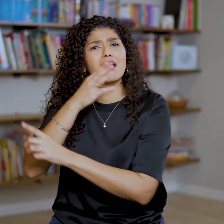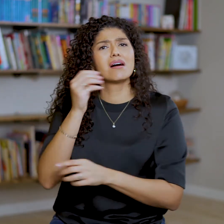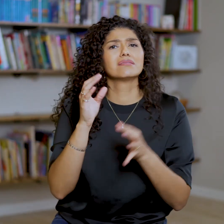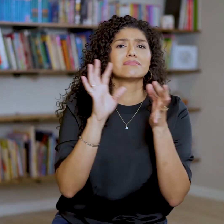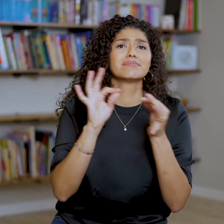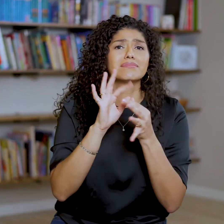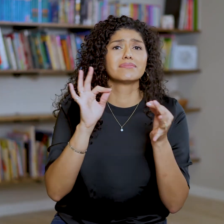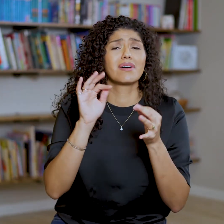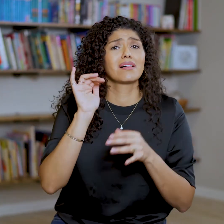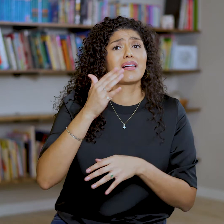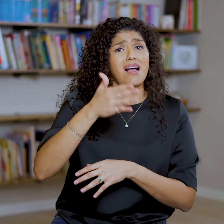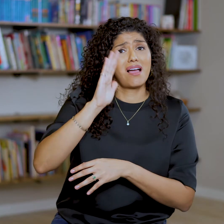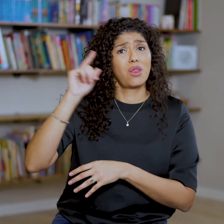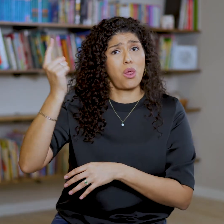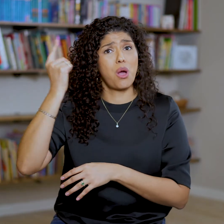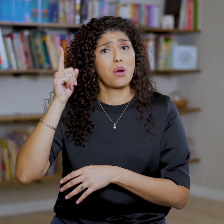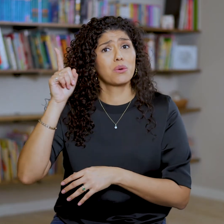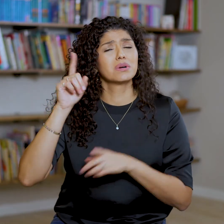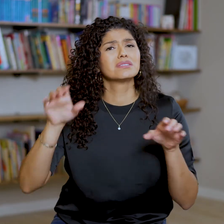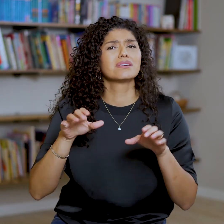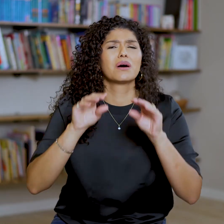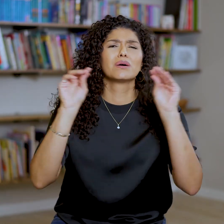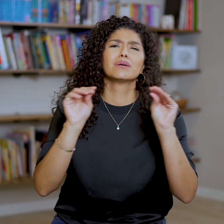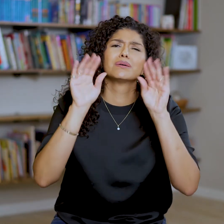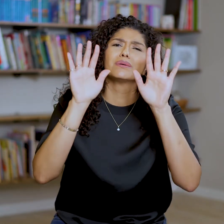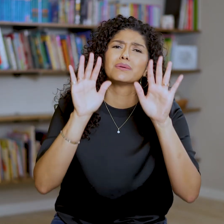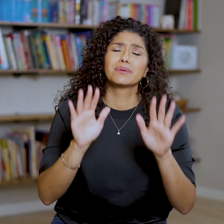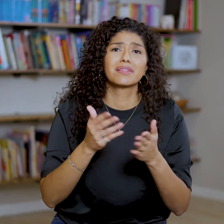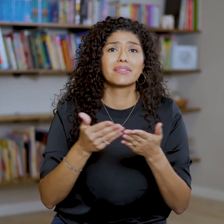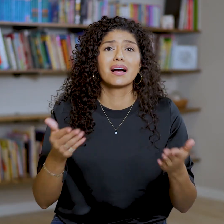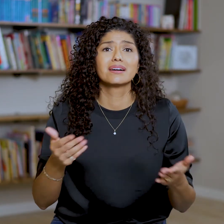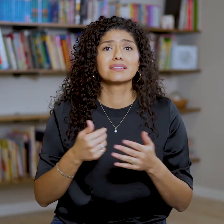and says that God alone does wondrous things.